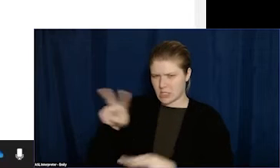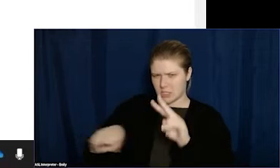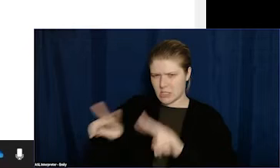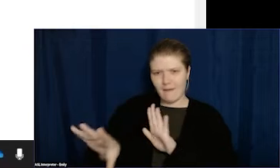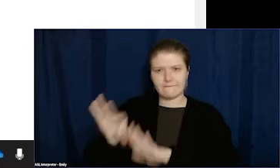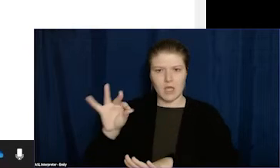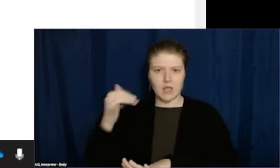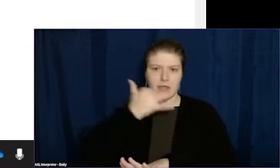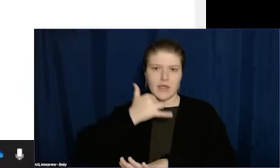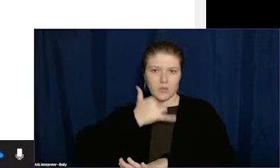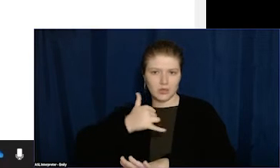I'm not going to go over all of these in detail.